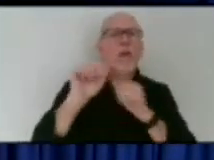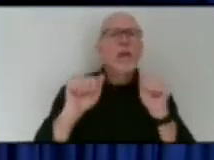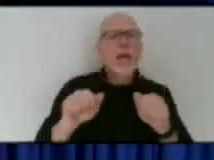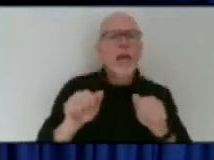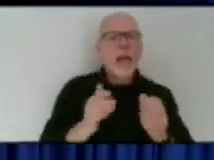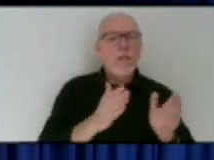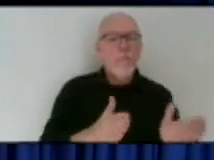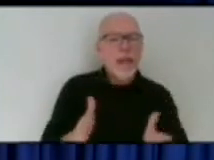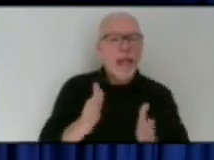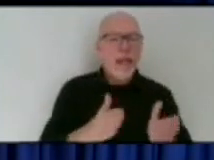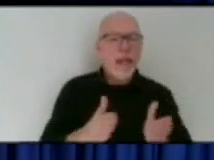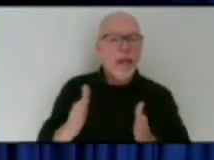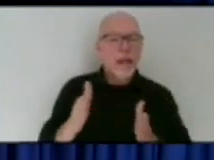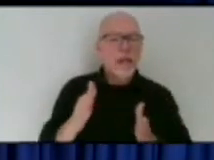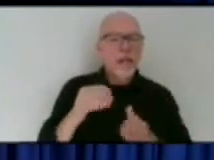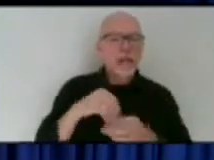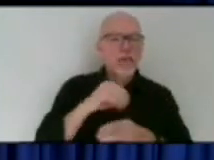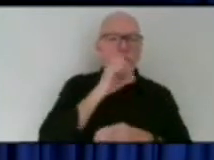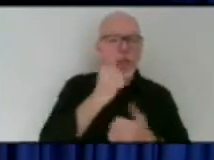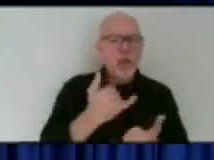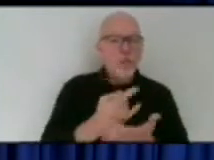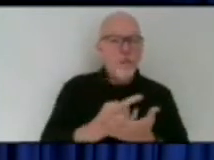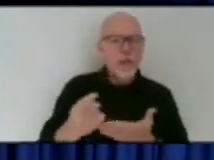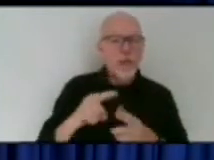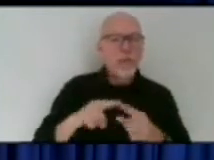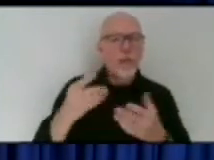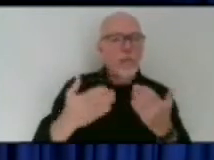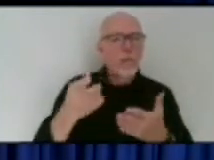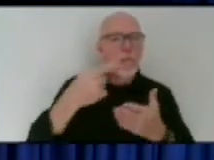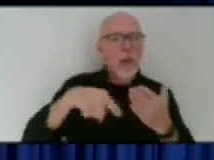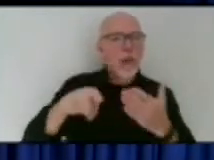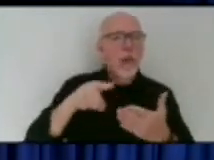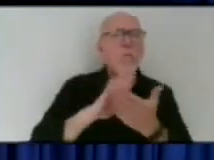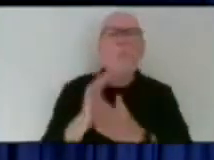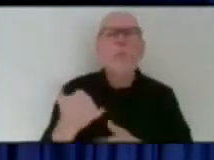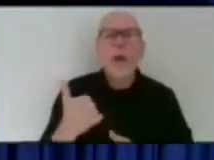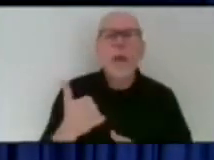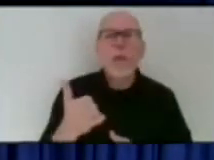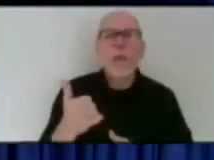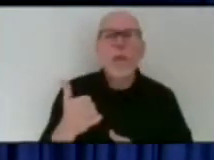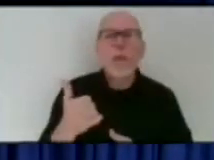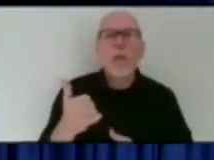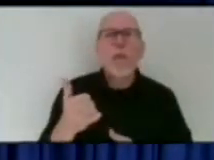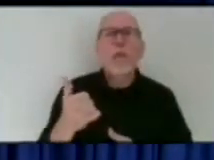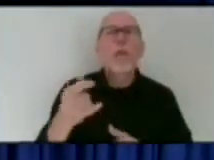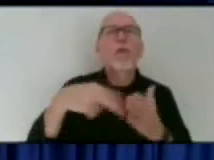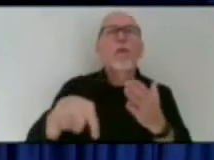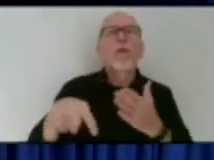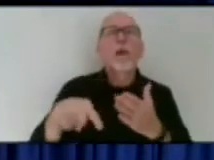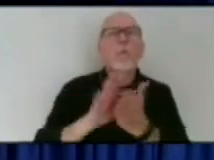you know, being in the Orange this week. But maybe they'll drop down next week and then maybe be up the week after that. I mean, we saw Brown County being